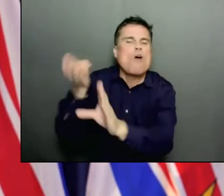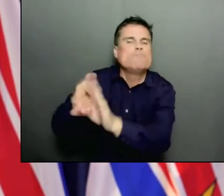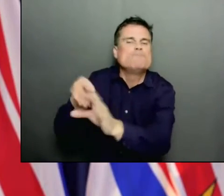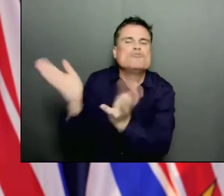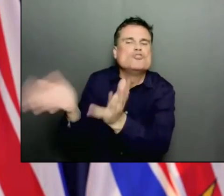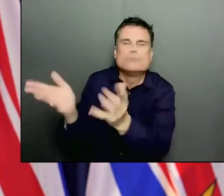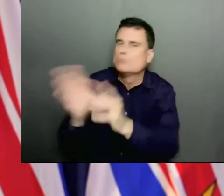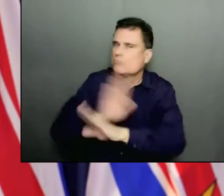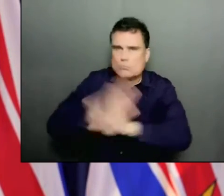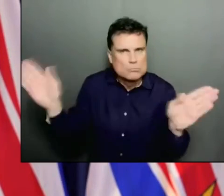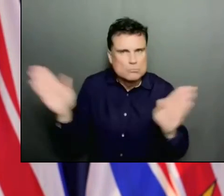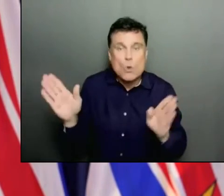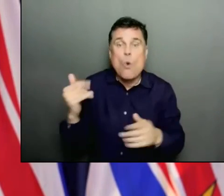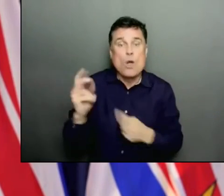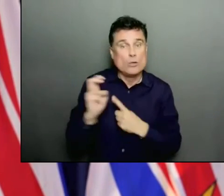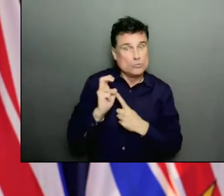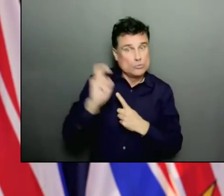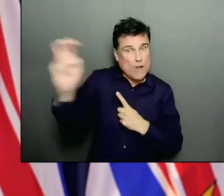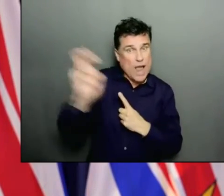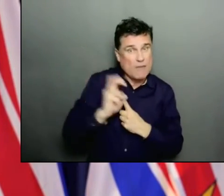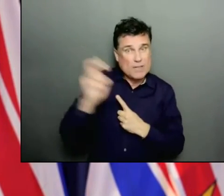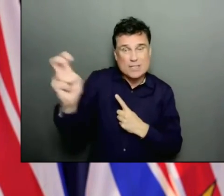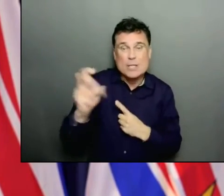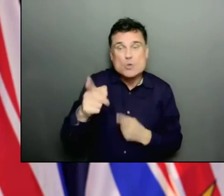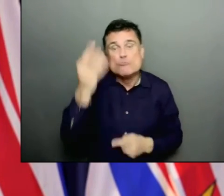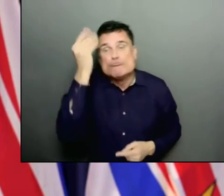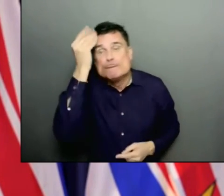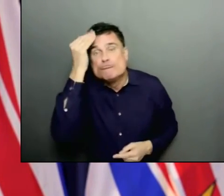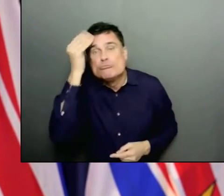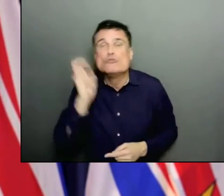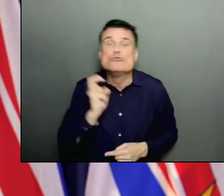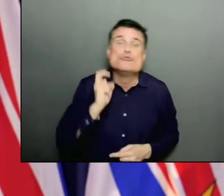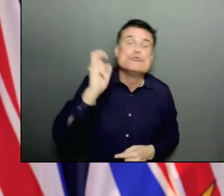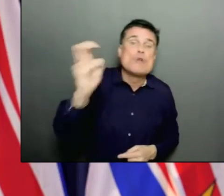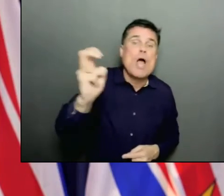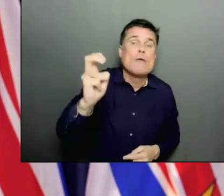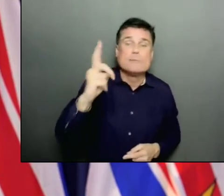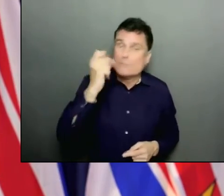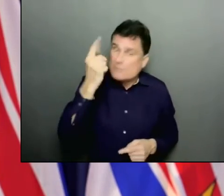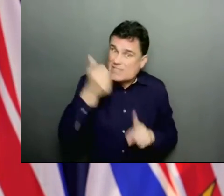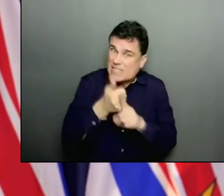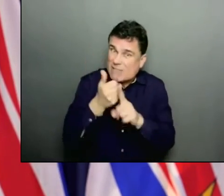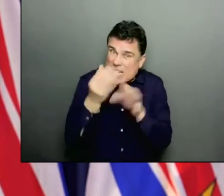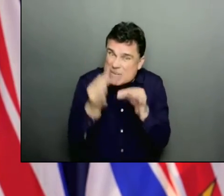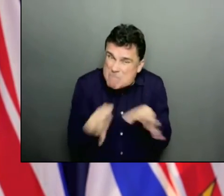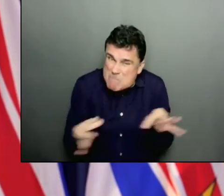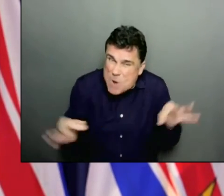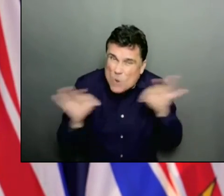ensuring that we only do essential travel in these times. To reflect on all our actions